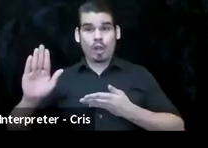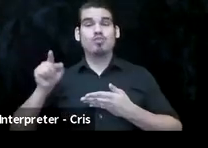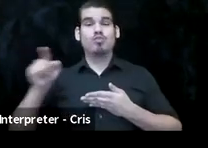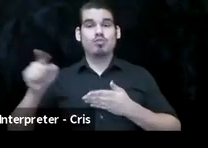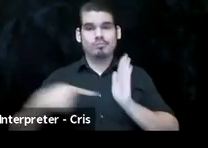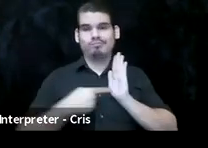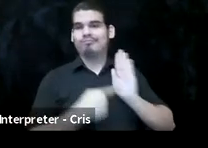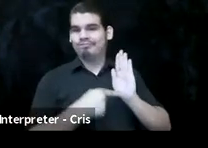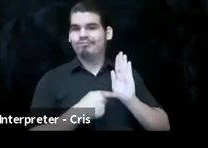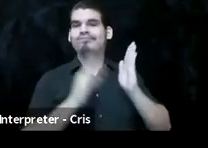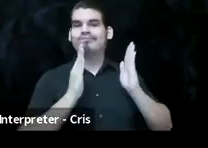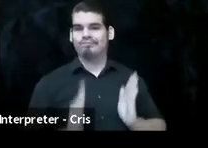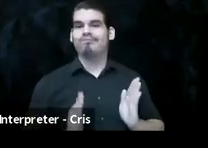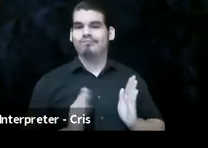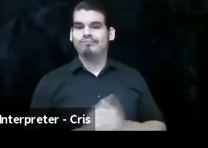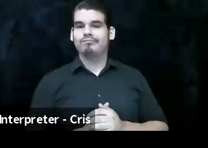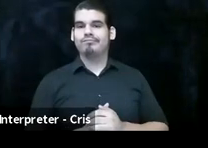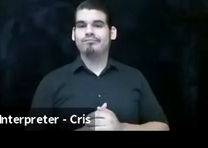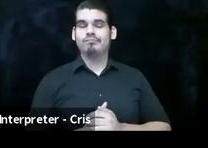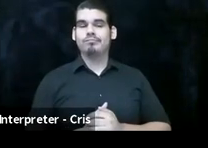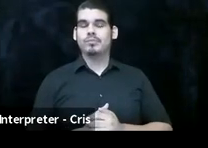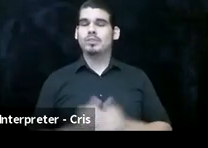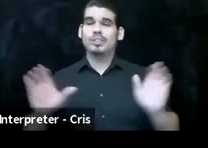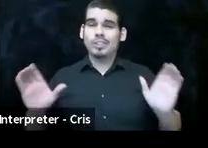Katherine Squire: encourage you to take the time to listen to all the perspectives.